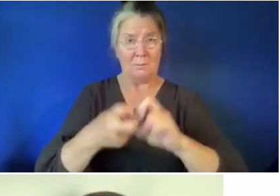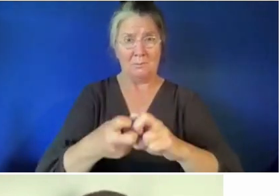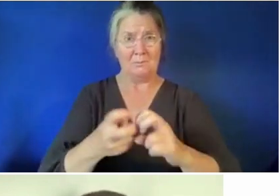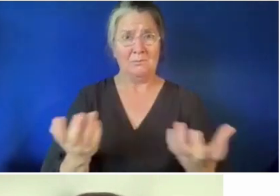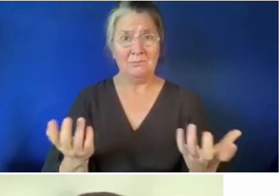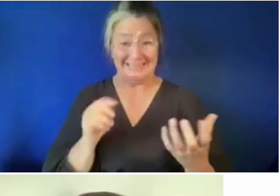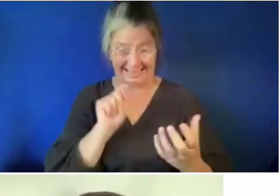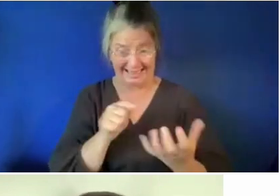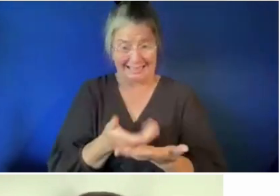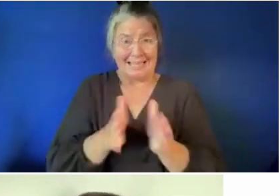at any particular point.